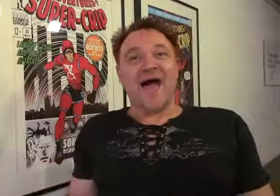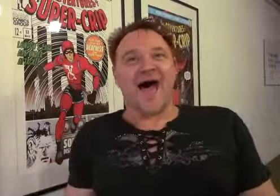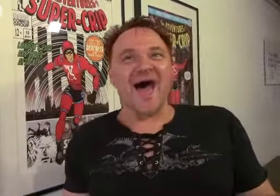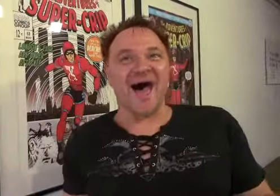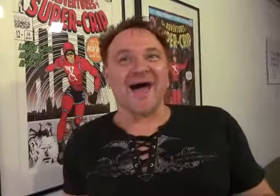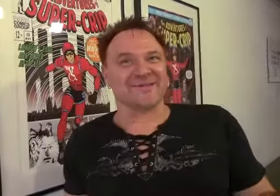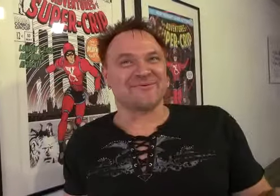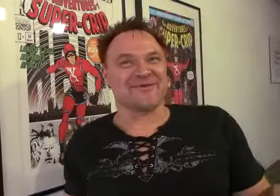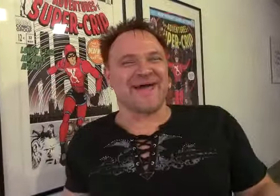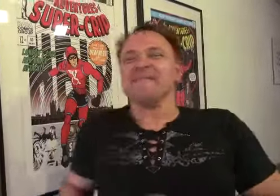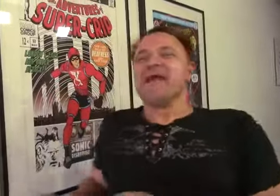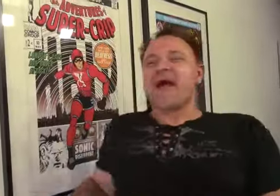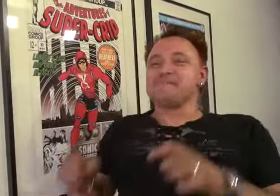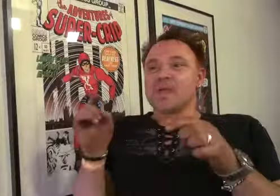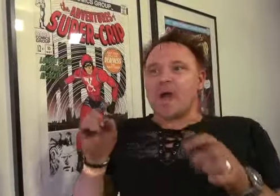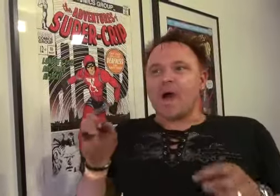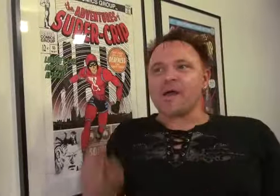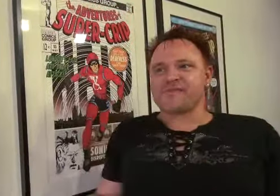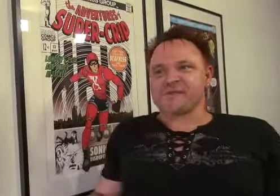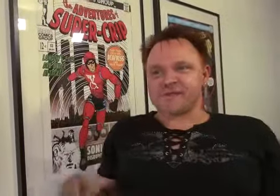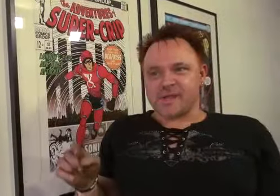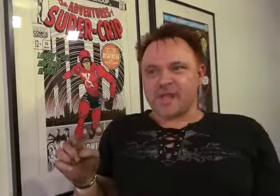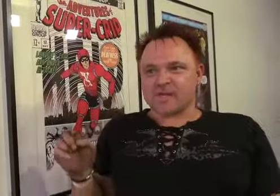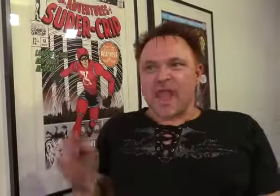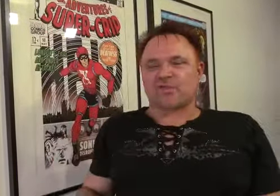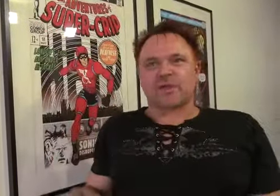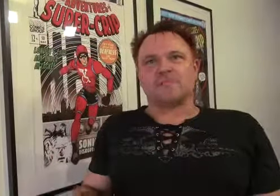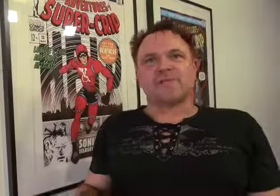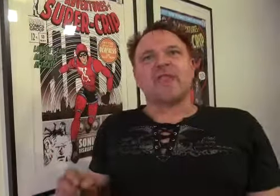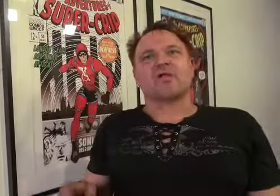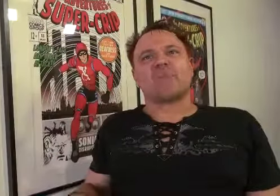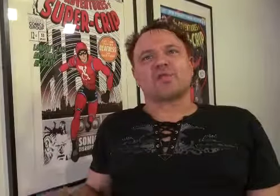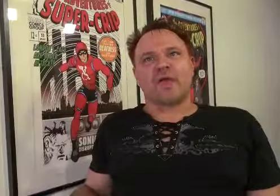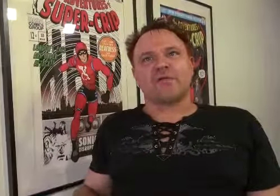Hahaha, see what I'm doing there?! Erm, I think that it's actually going to be the next big thing